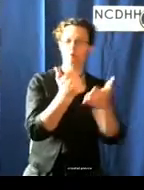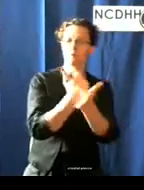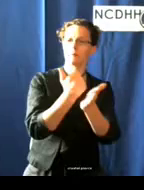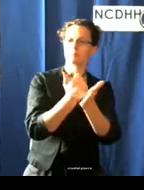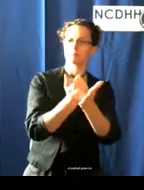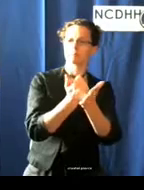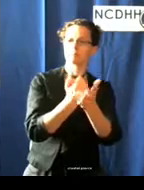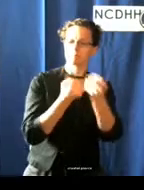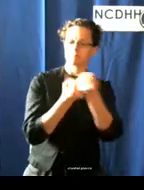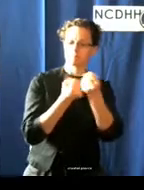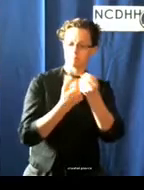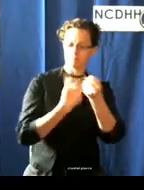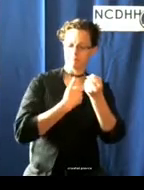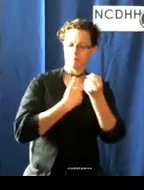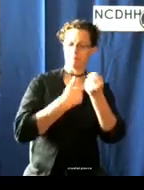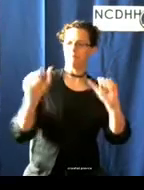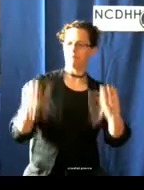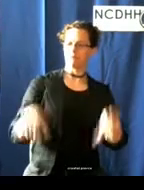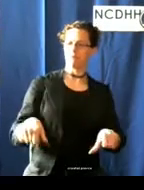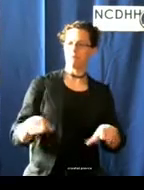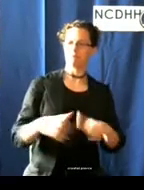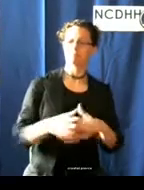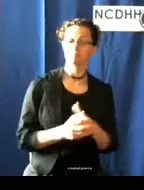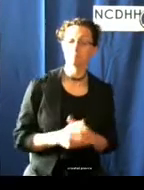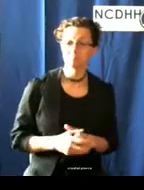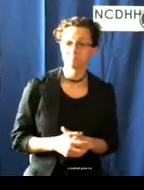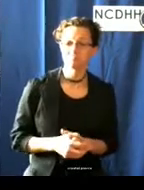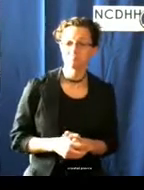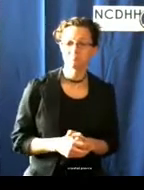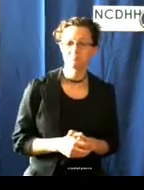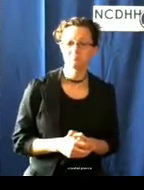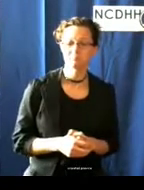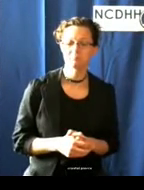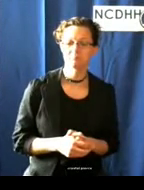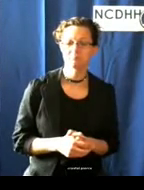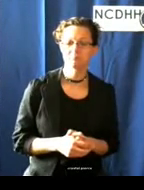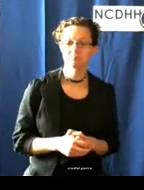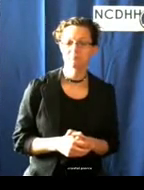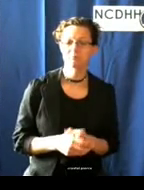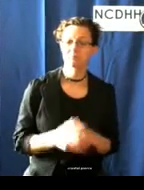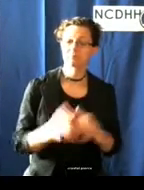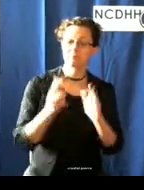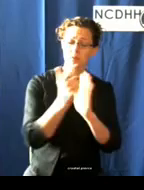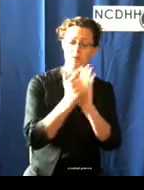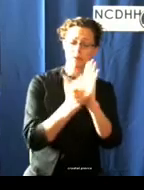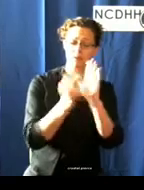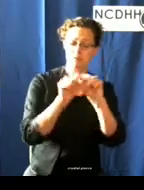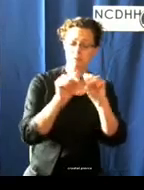NOW THE LEGAL SYSTEM IS DESIGNED AND TO COVER FOUR DIFFERENT AREAS